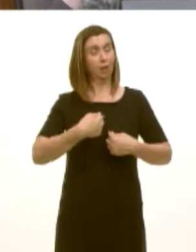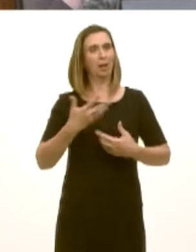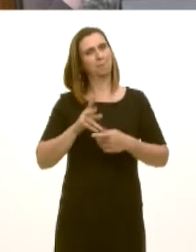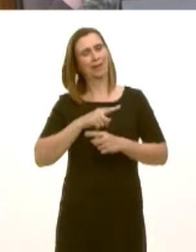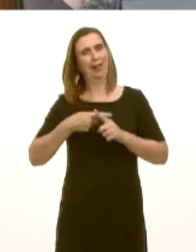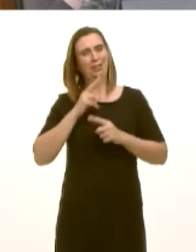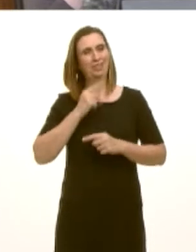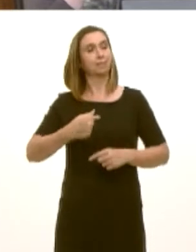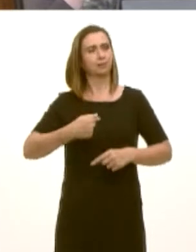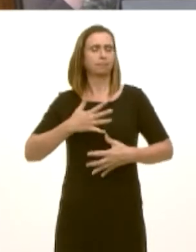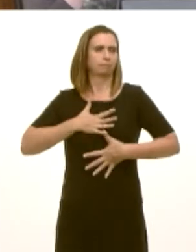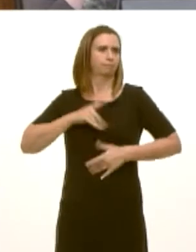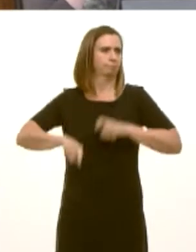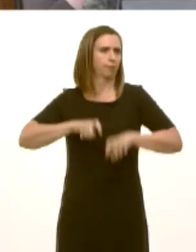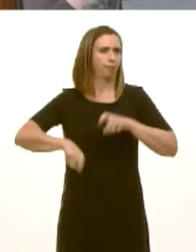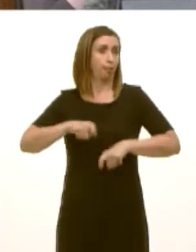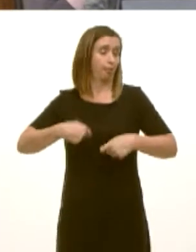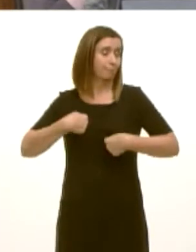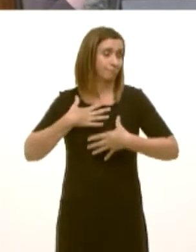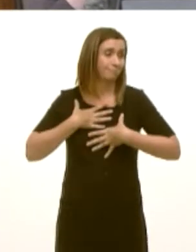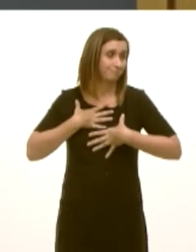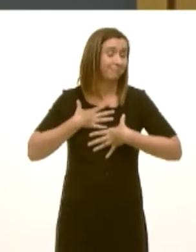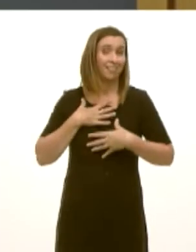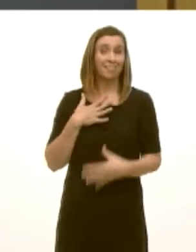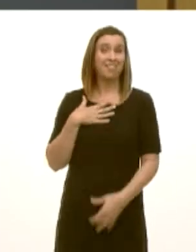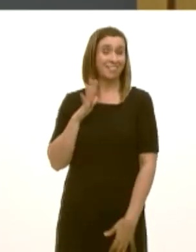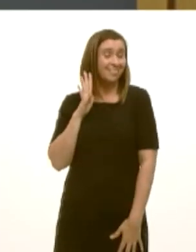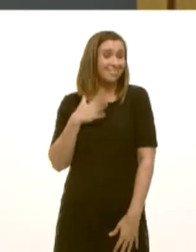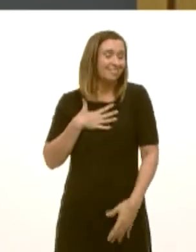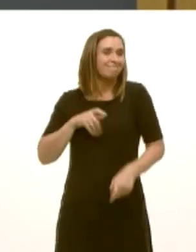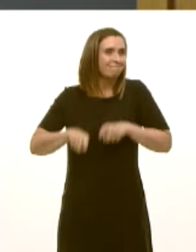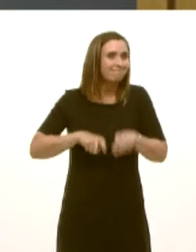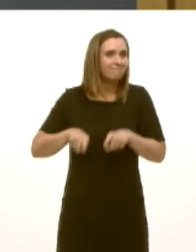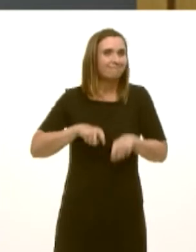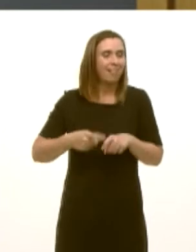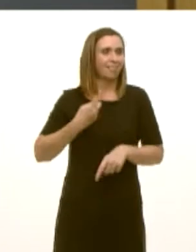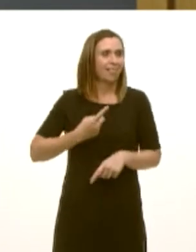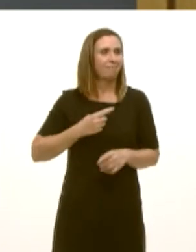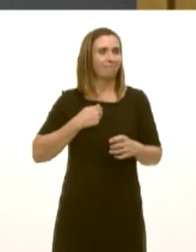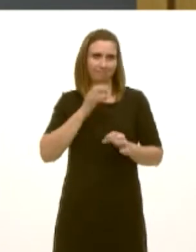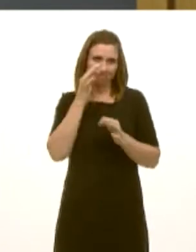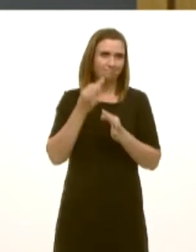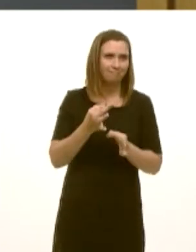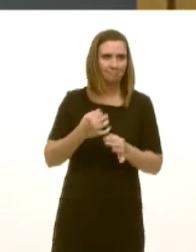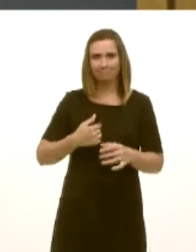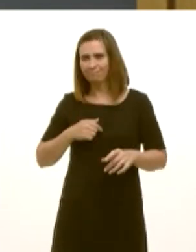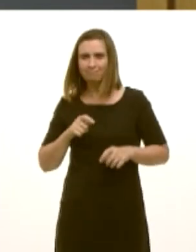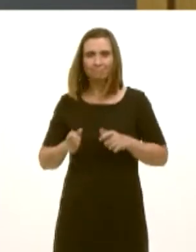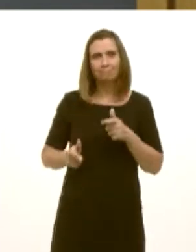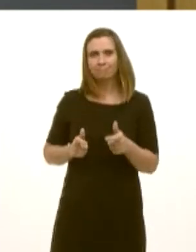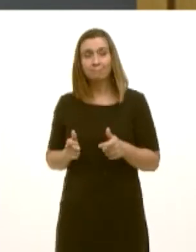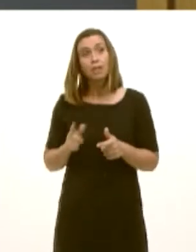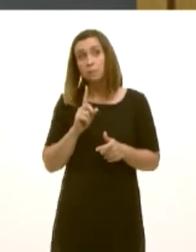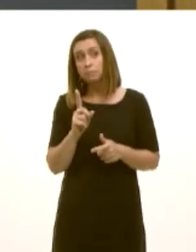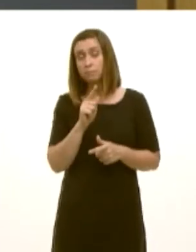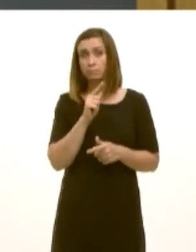I think we can all agree that we support the development of events such as the velothon